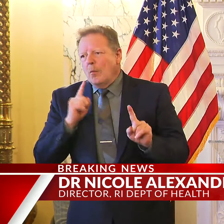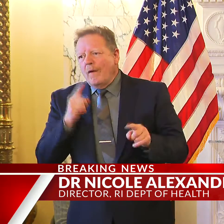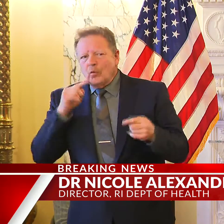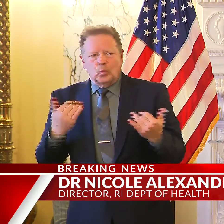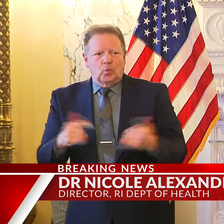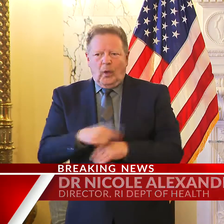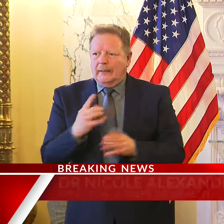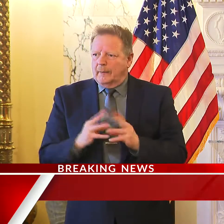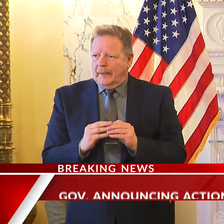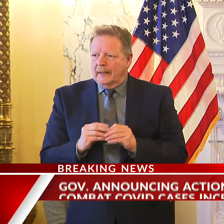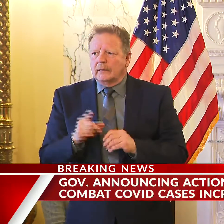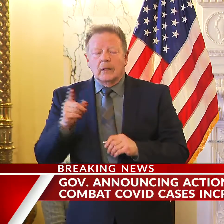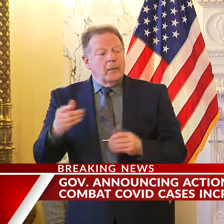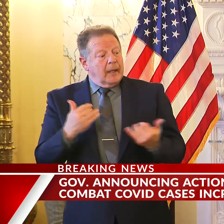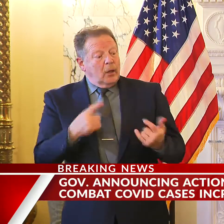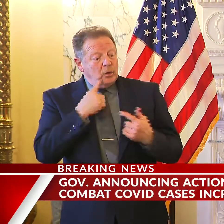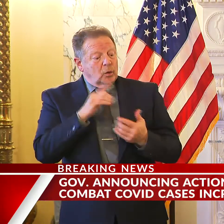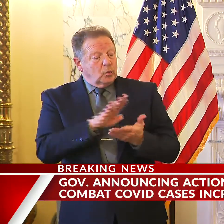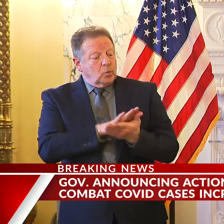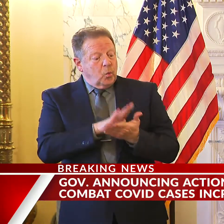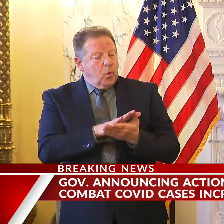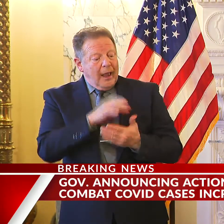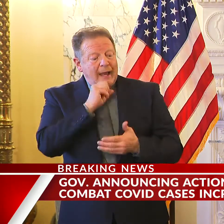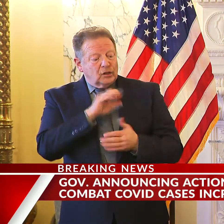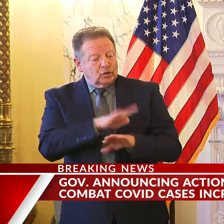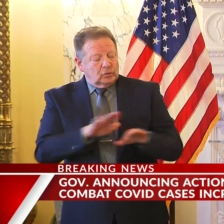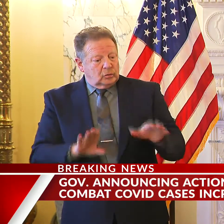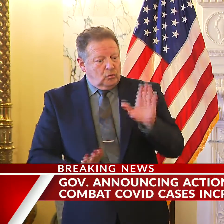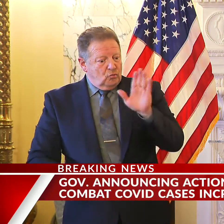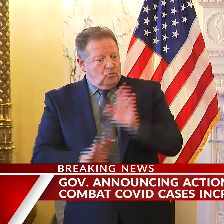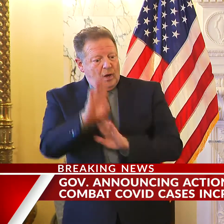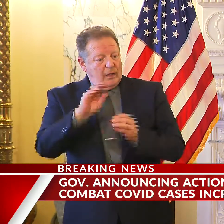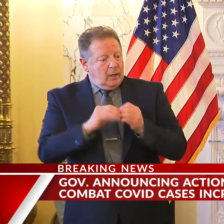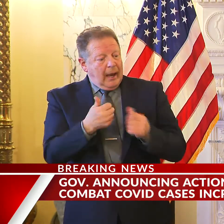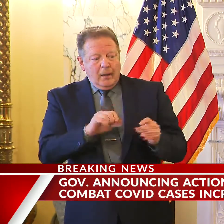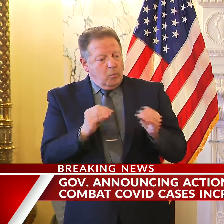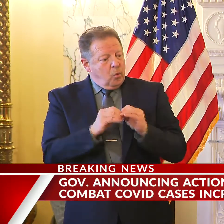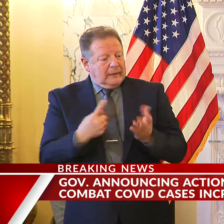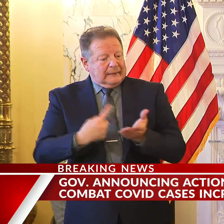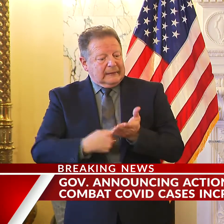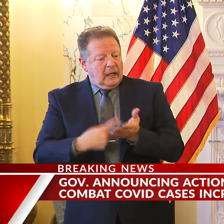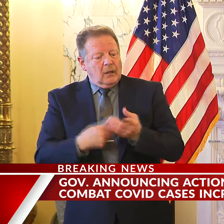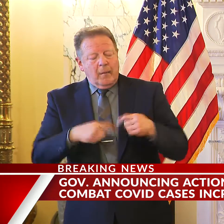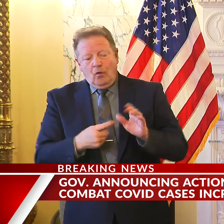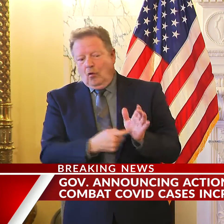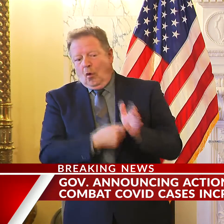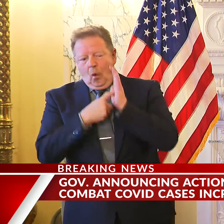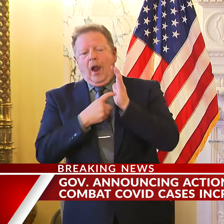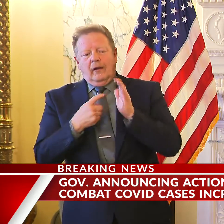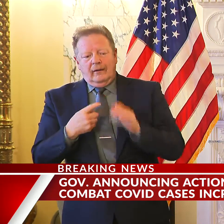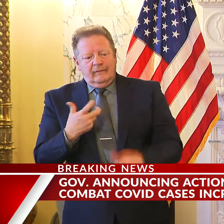GET VACCINATED WITH THE BOOSTER. GIVEN THOUGH. THE RISING CASE NUMBERS AMONG SCHOOL-AGE CHILDREN IN